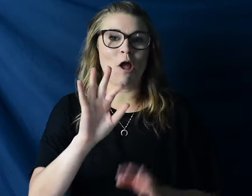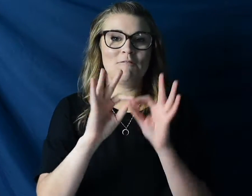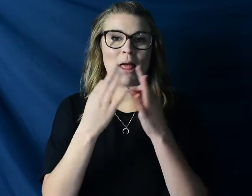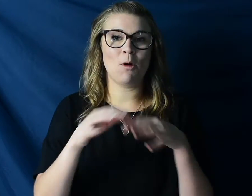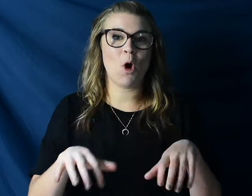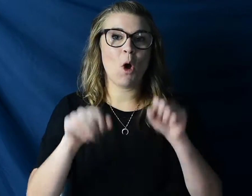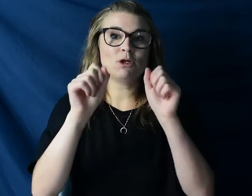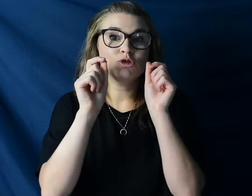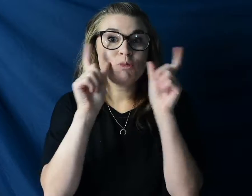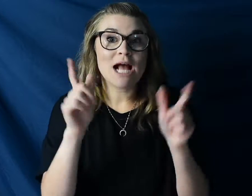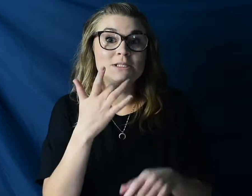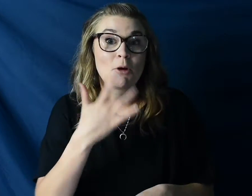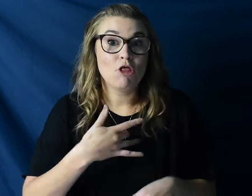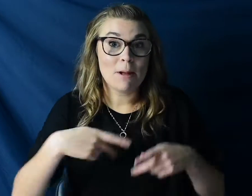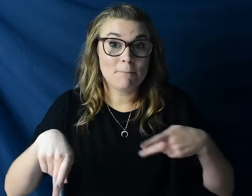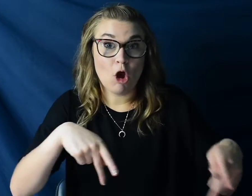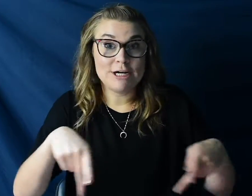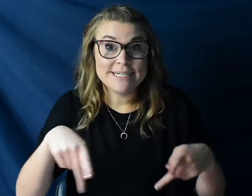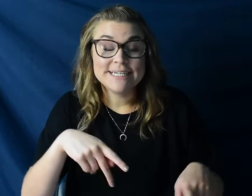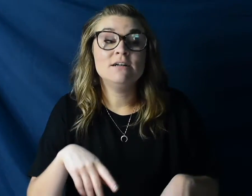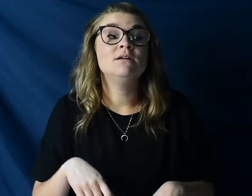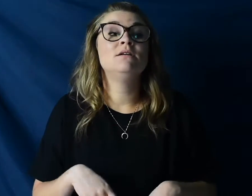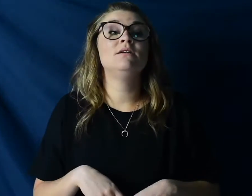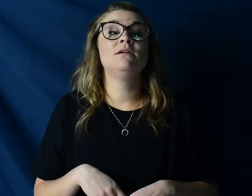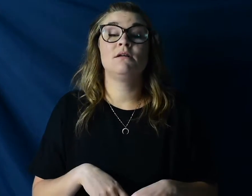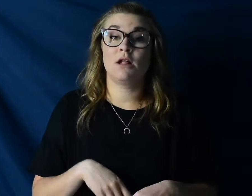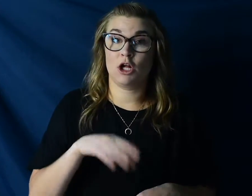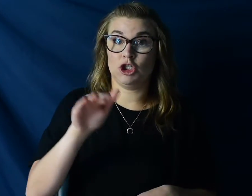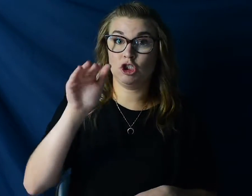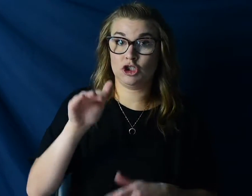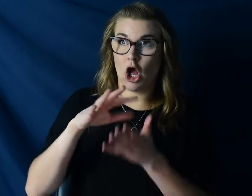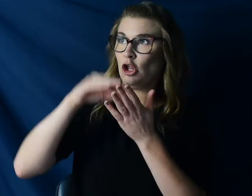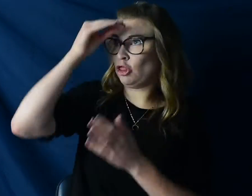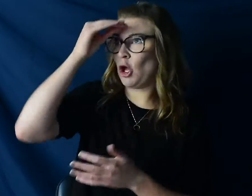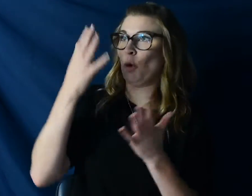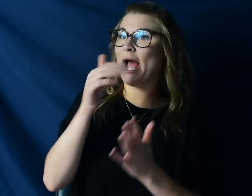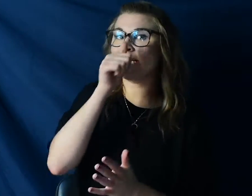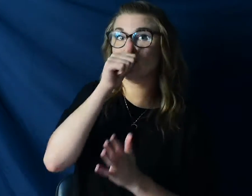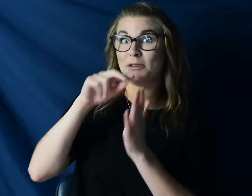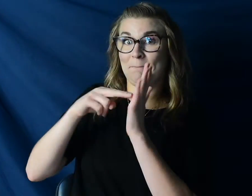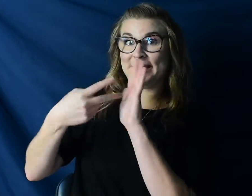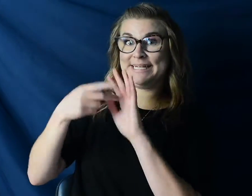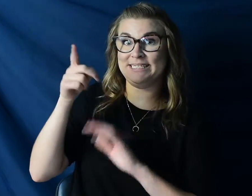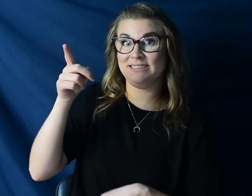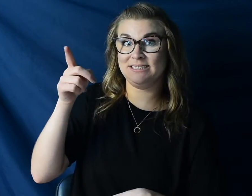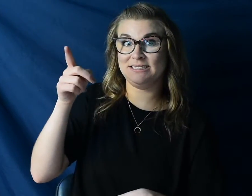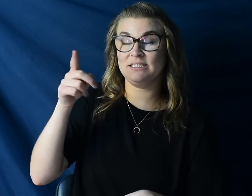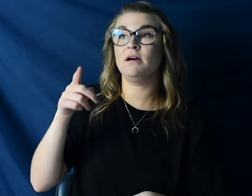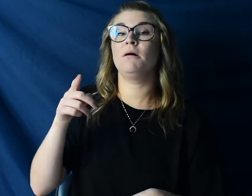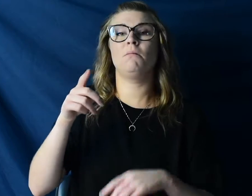is your family is holding a surprise birthday party. The child learns what a secret means